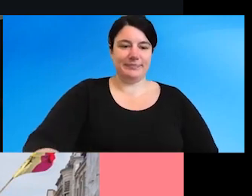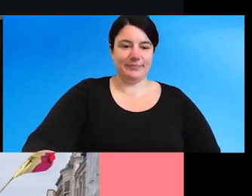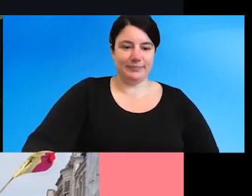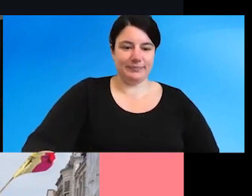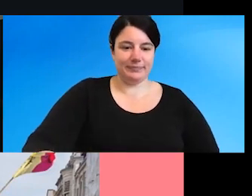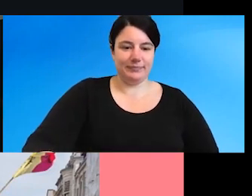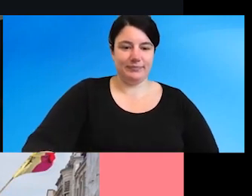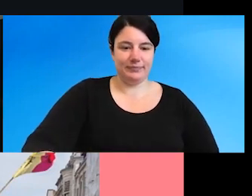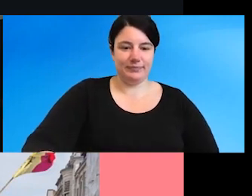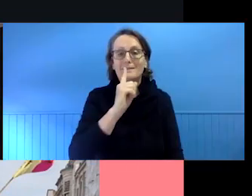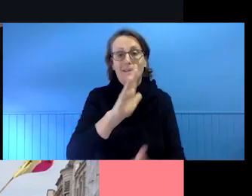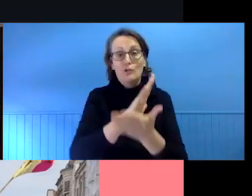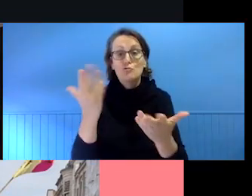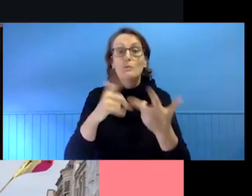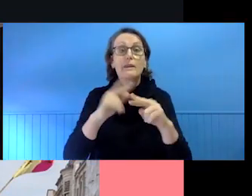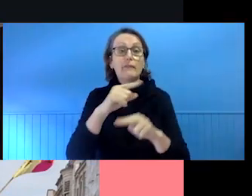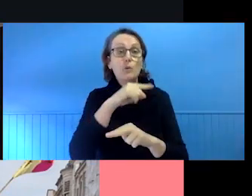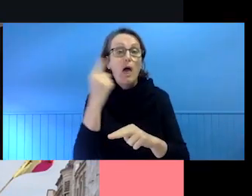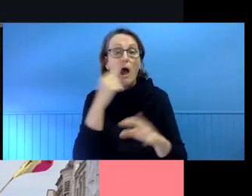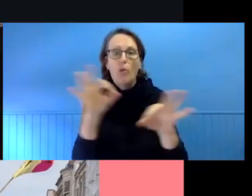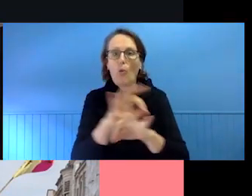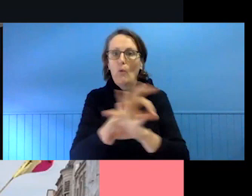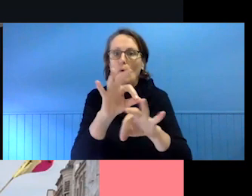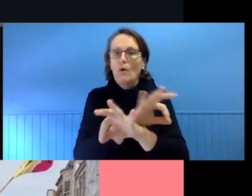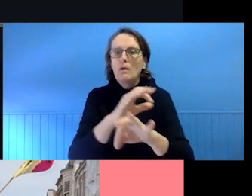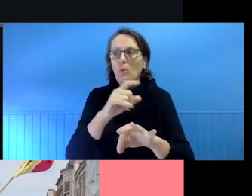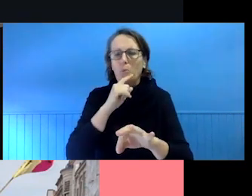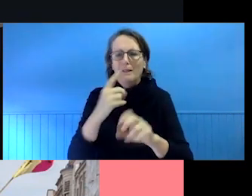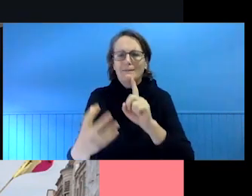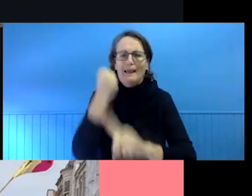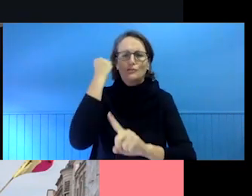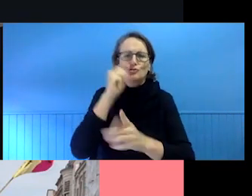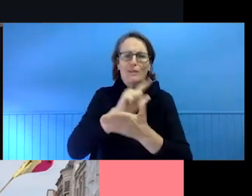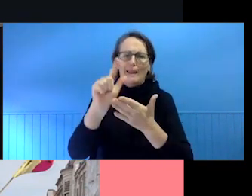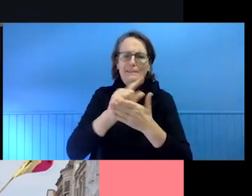truth. It will catch up with you. It will create more problems in the future.